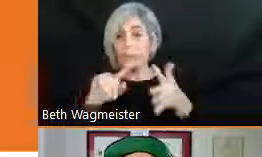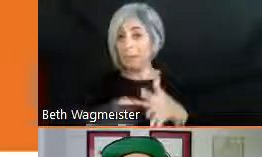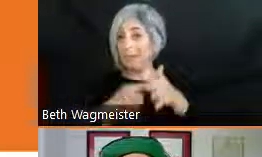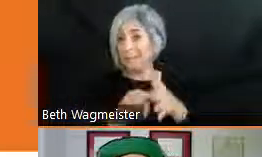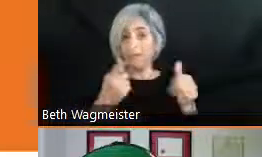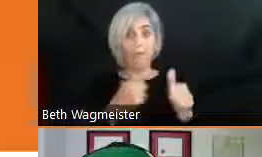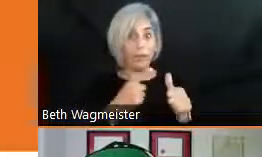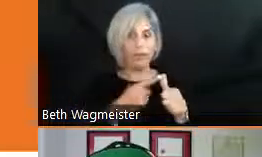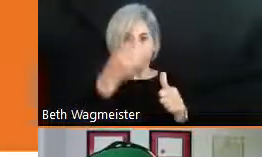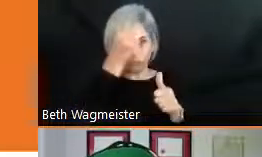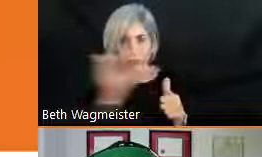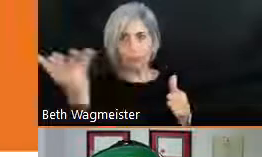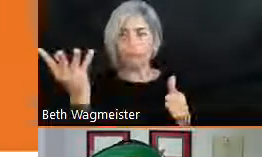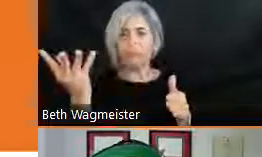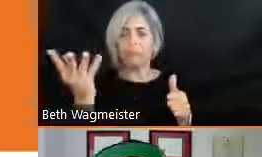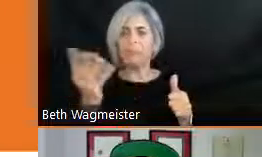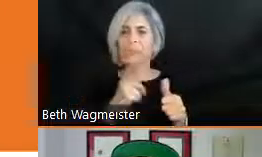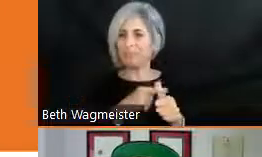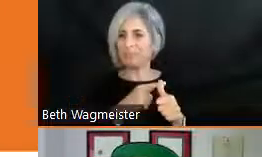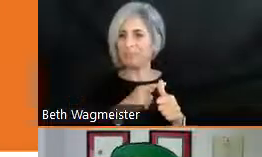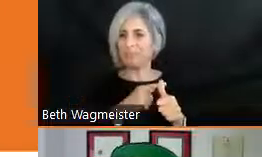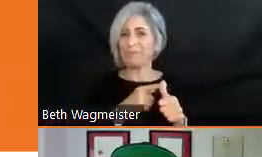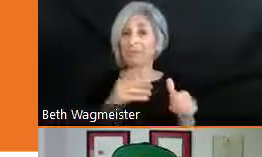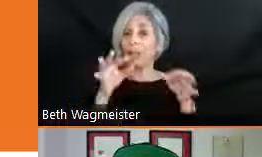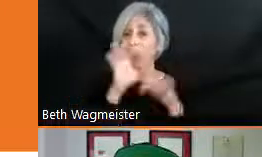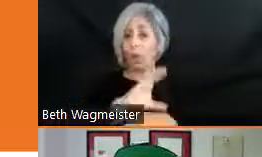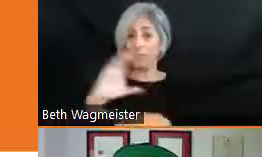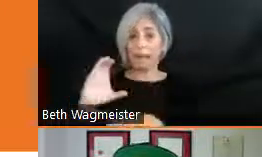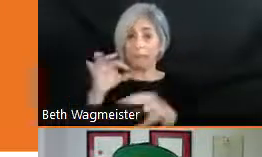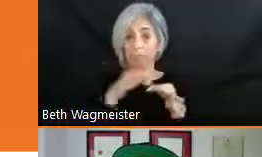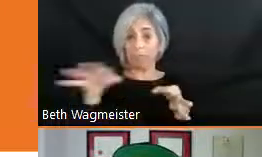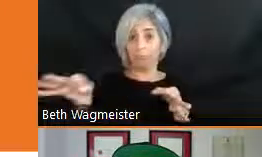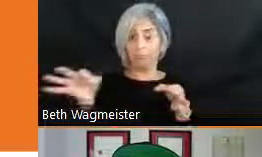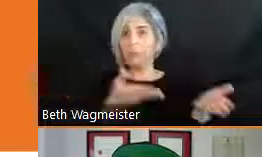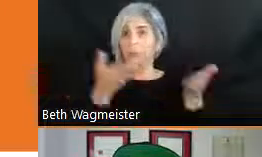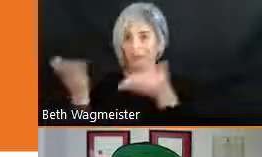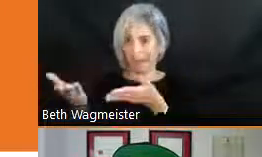housekeeping items to go over. Closed captioning is provided to enable closed